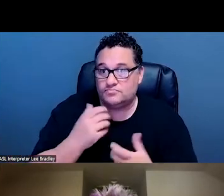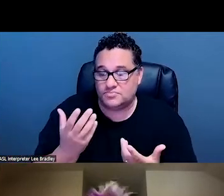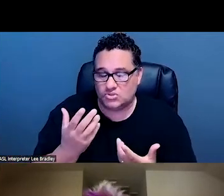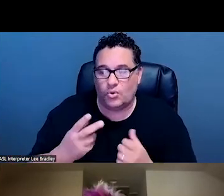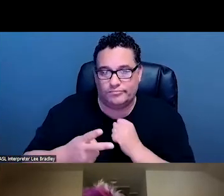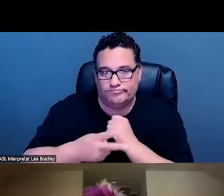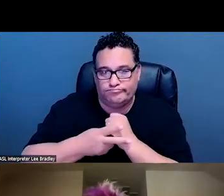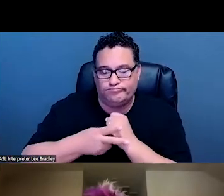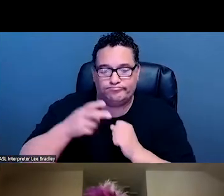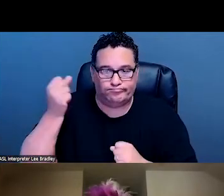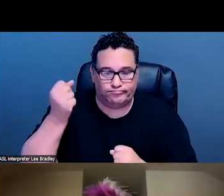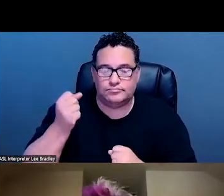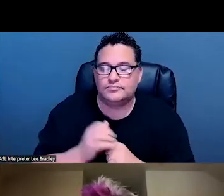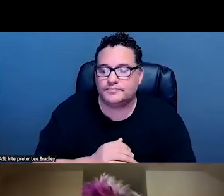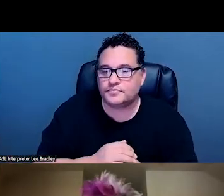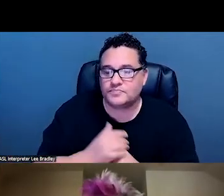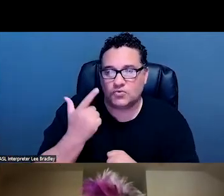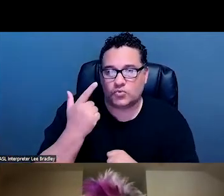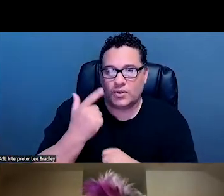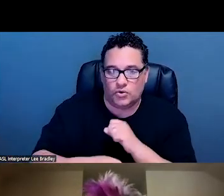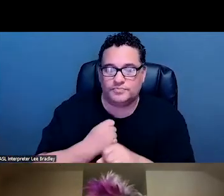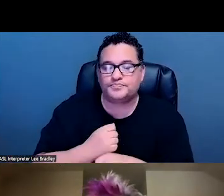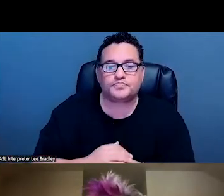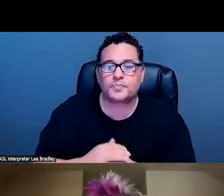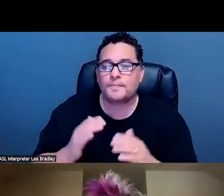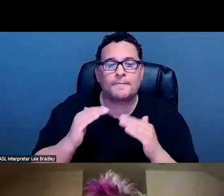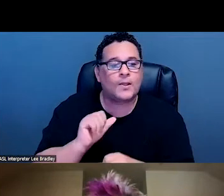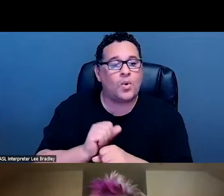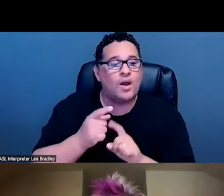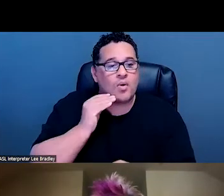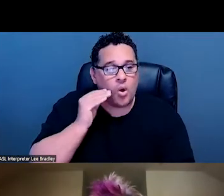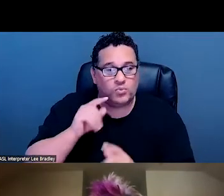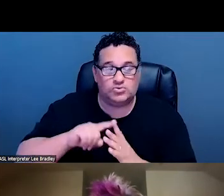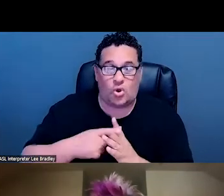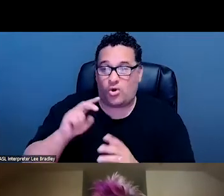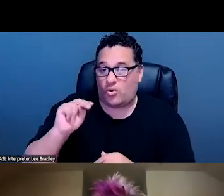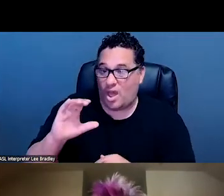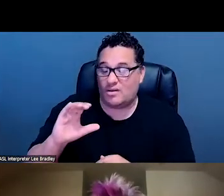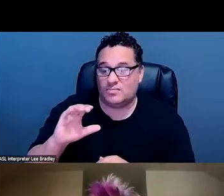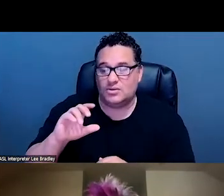WORK FROM HOME. WE STARTED DOING THIS IN NORTH CAROLINA IN 2003. IN 2003 R THERE WAS NO OFF THE